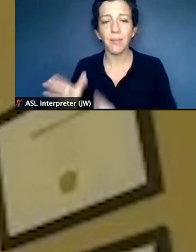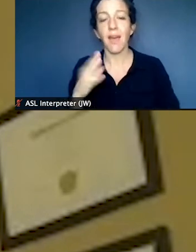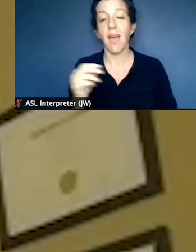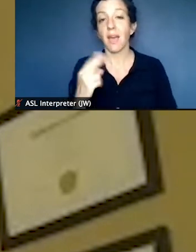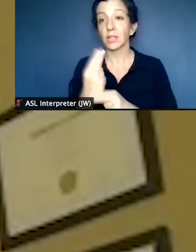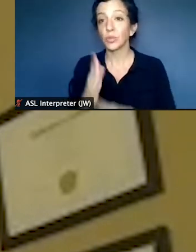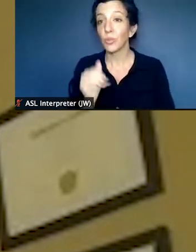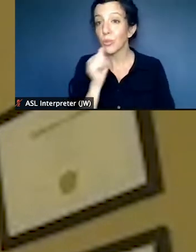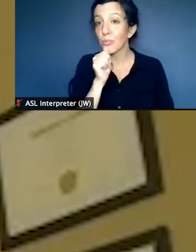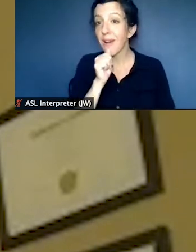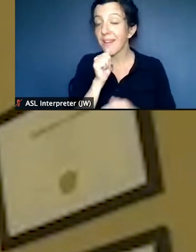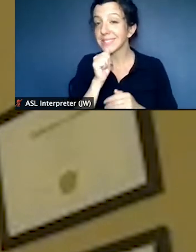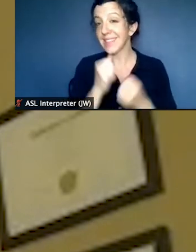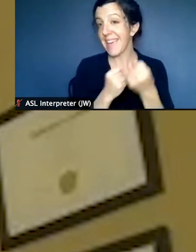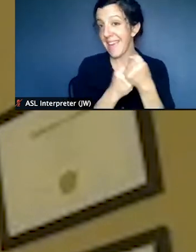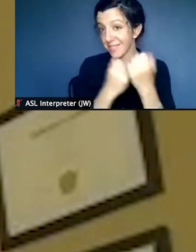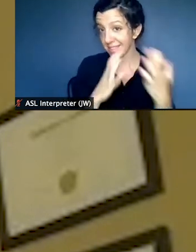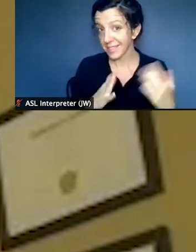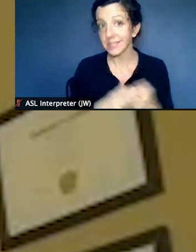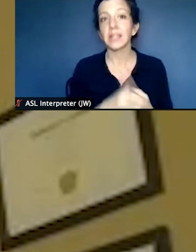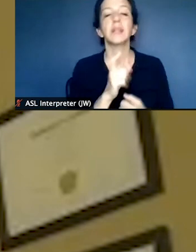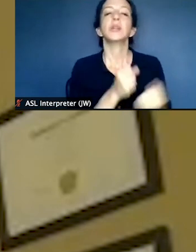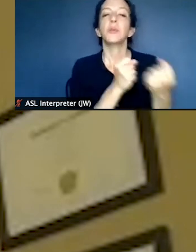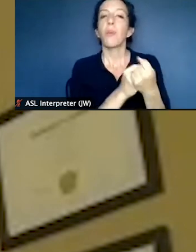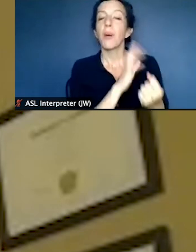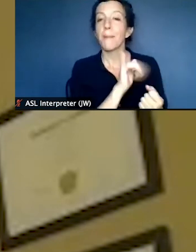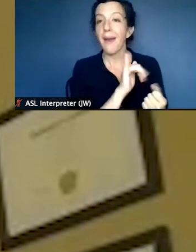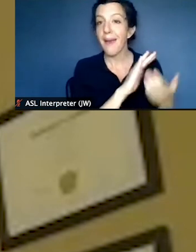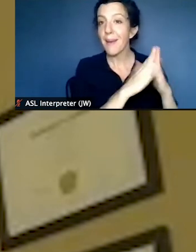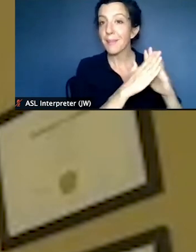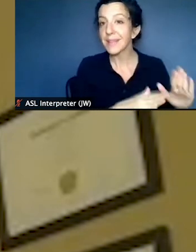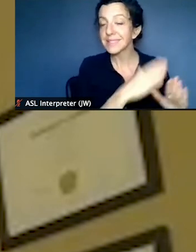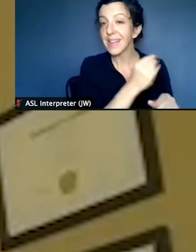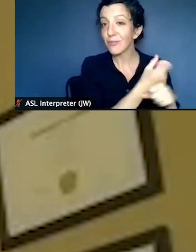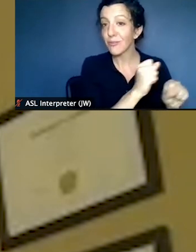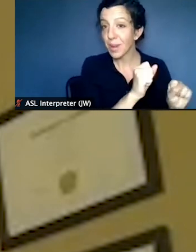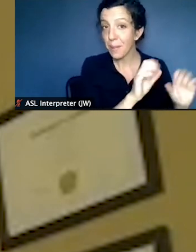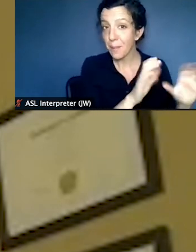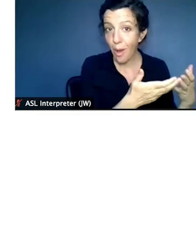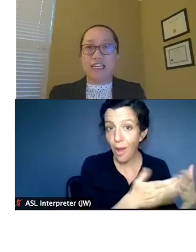that the legislature enacted a law and you are at being asked whether or not that law should go into effect or not.